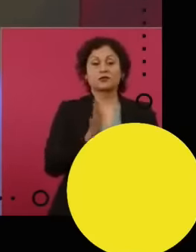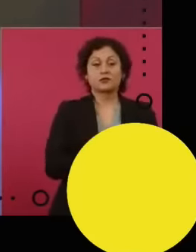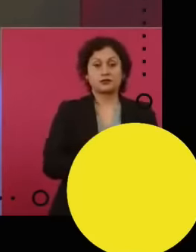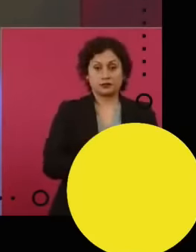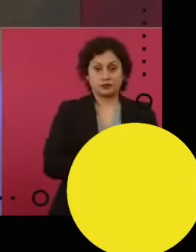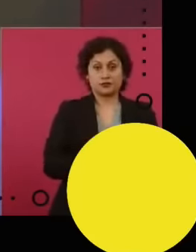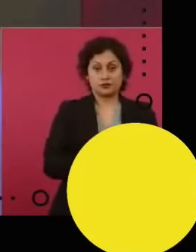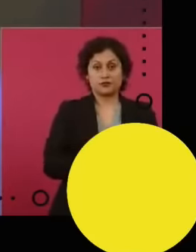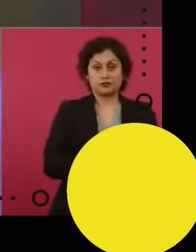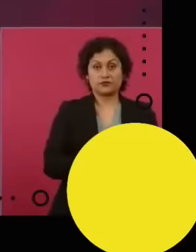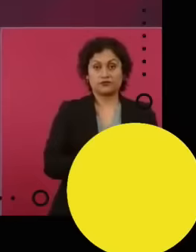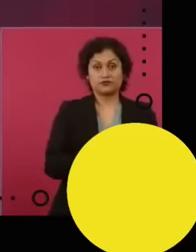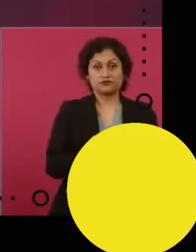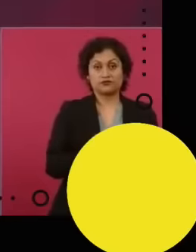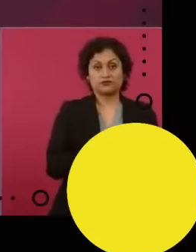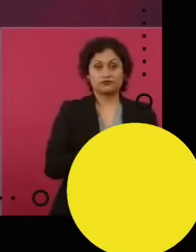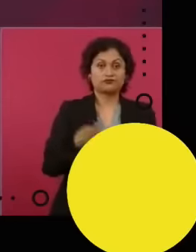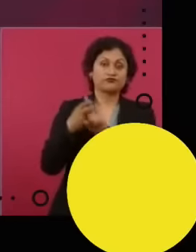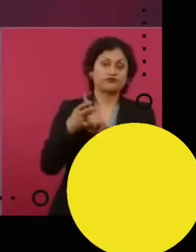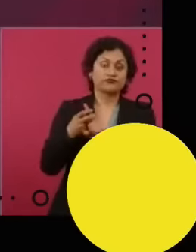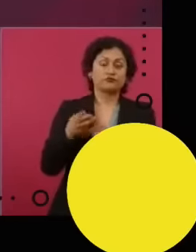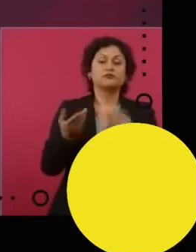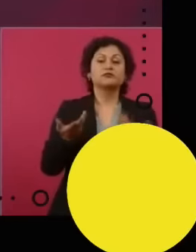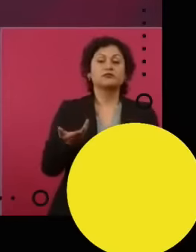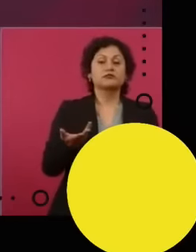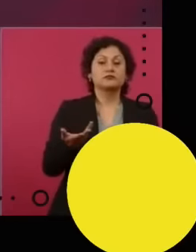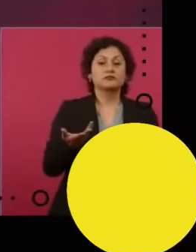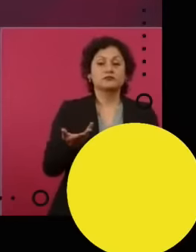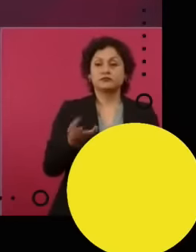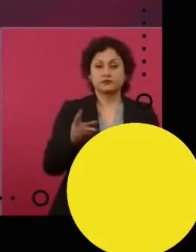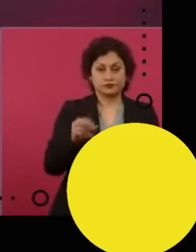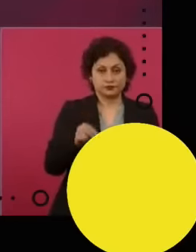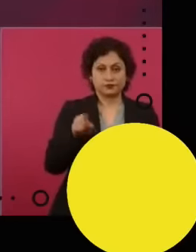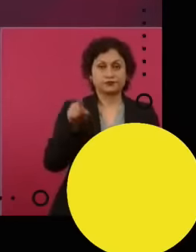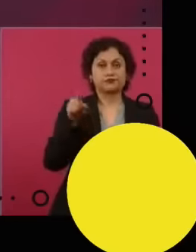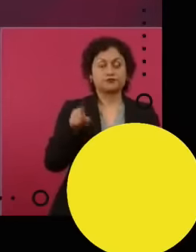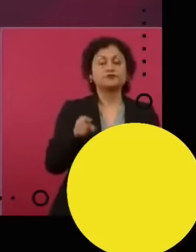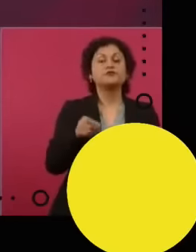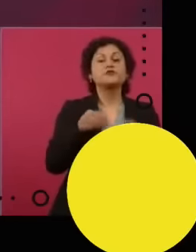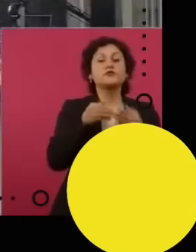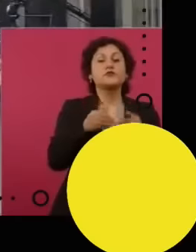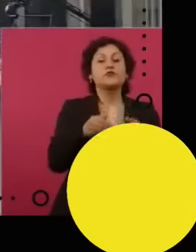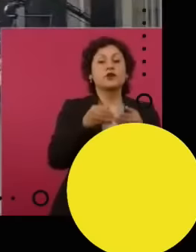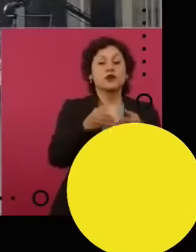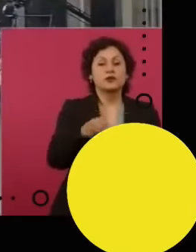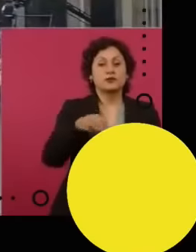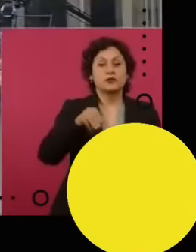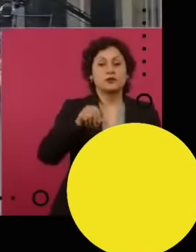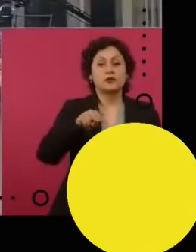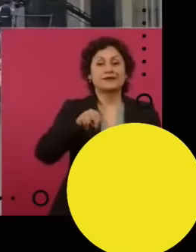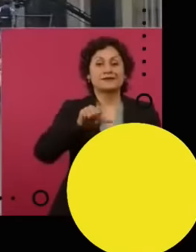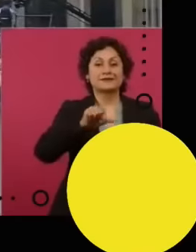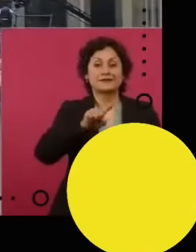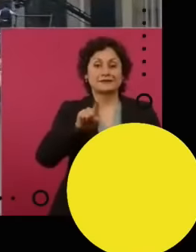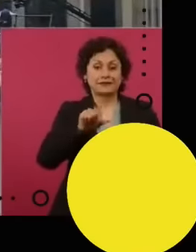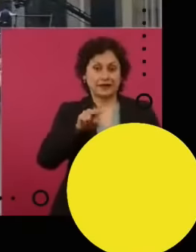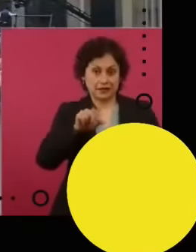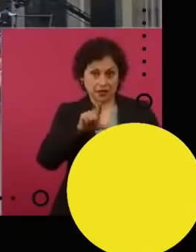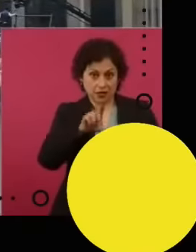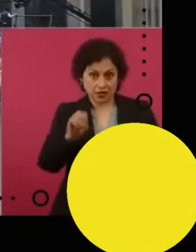not in the port of Manzanillo